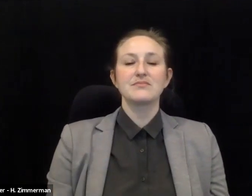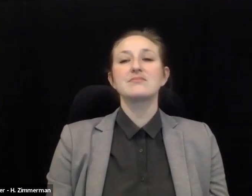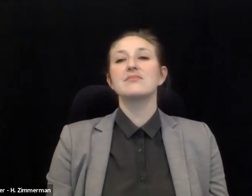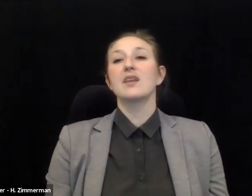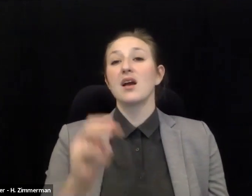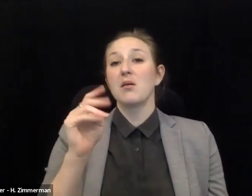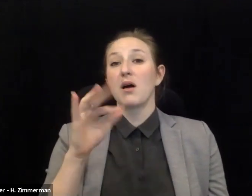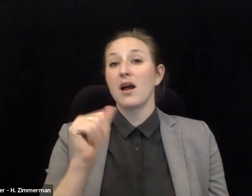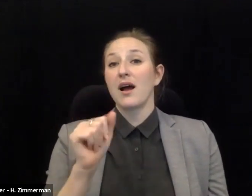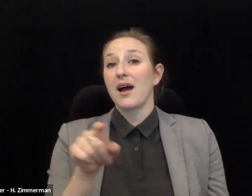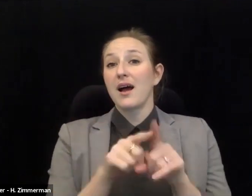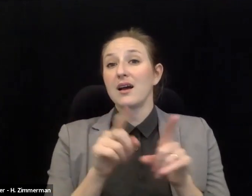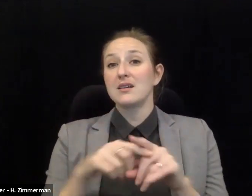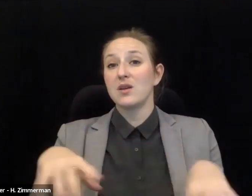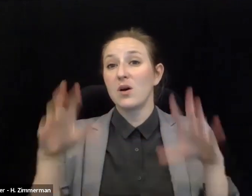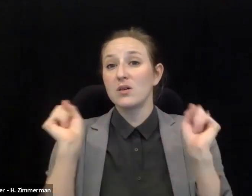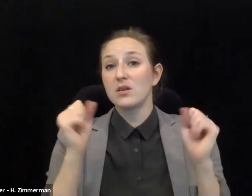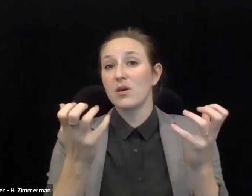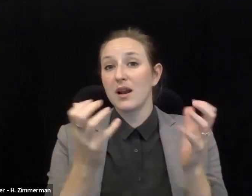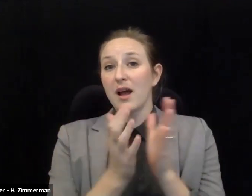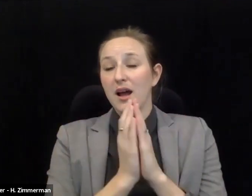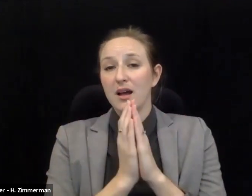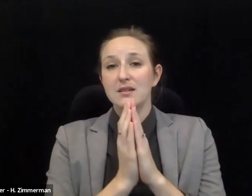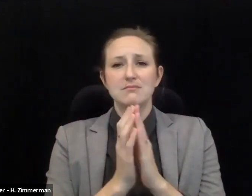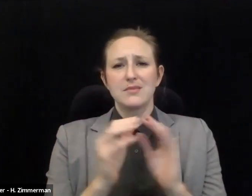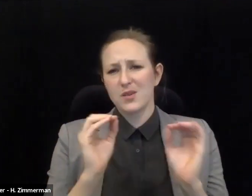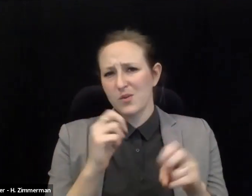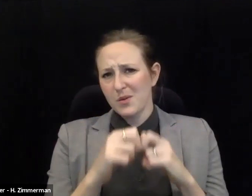the host. I want to ask if maybe you can, it's no problem if you can't but if you can go into the